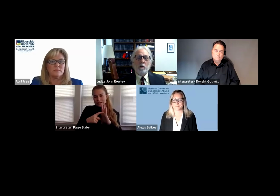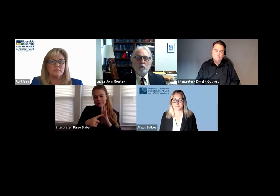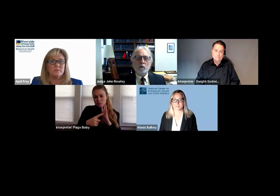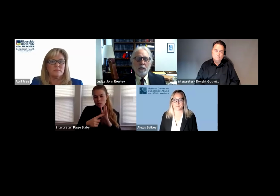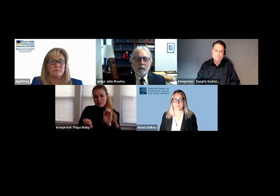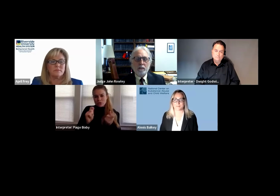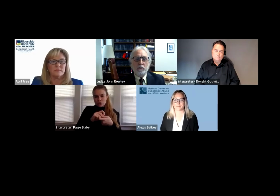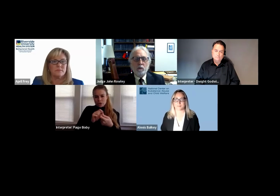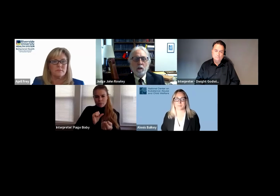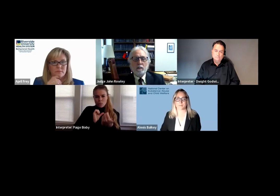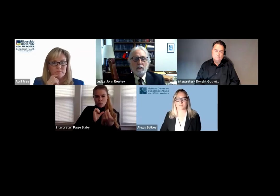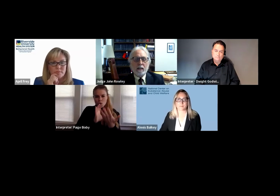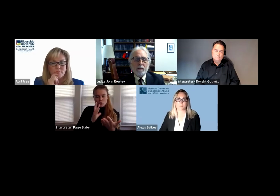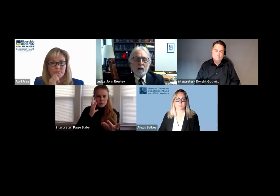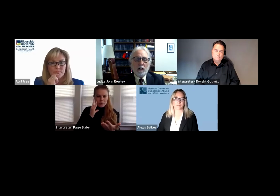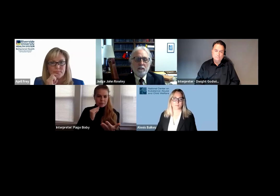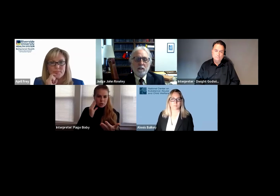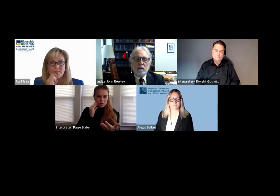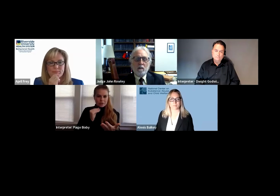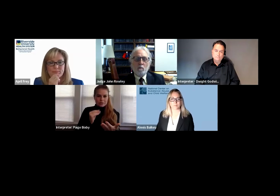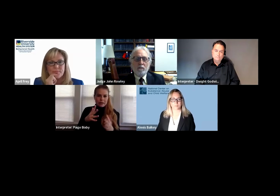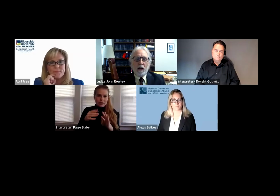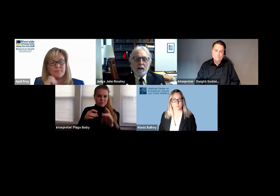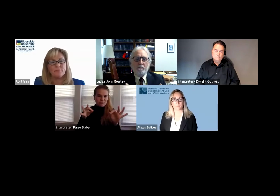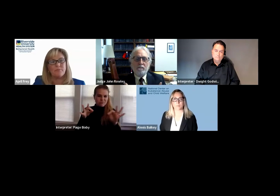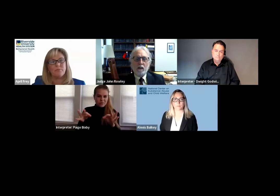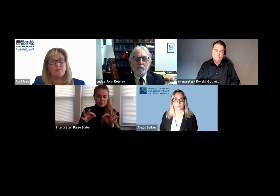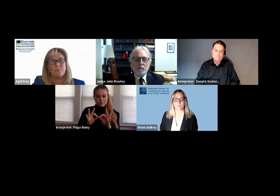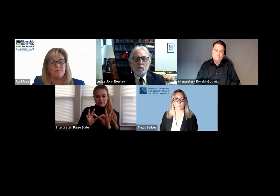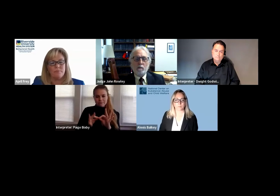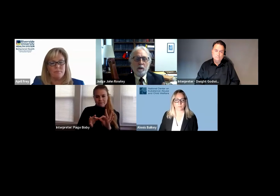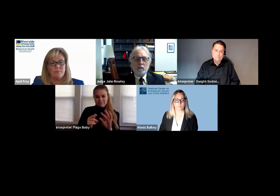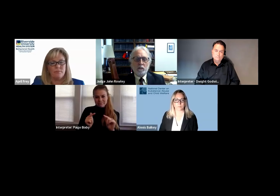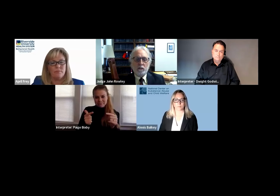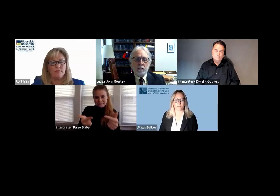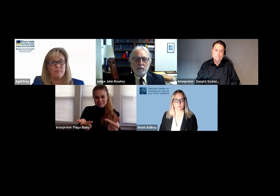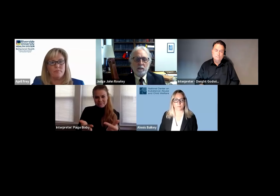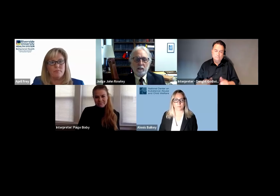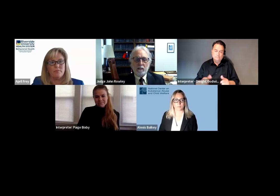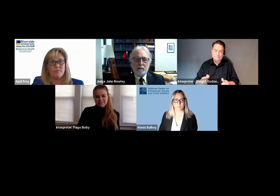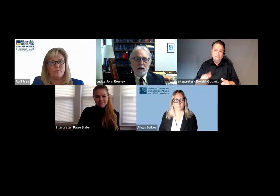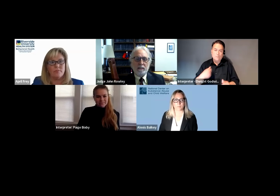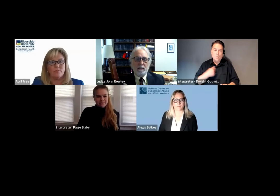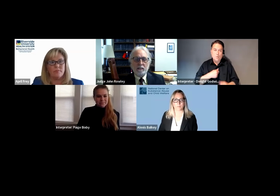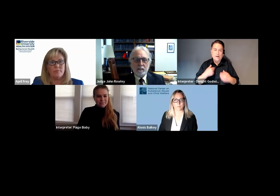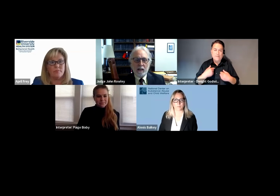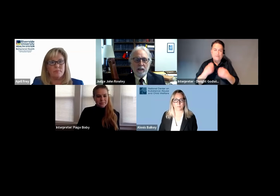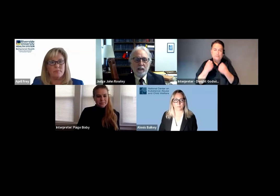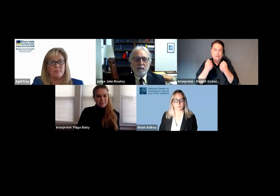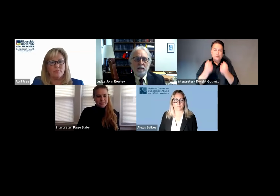in approach that we had to do that kind of outlines it. We've got very strong parents attorneys. I insist on that.